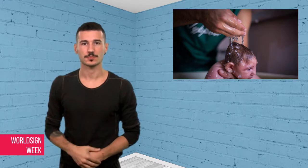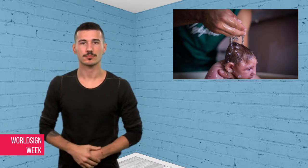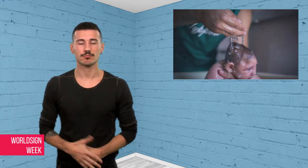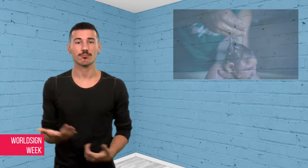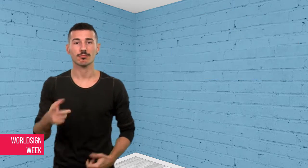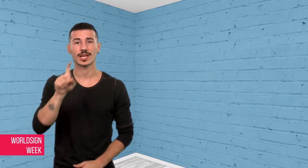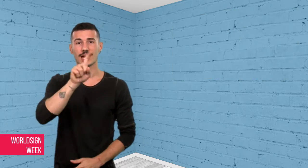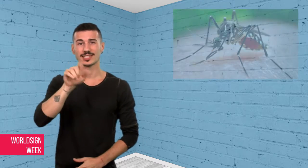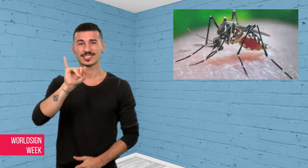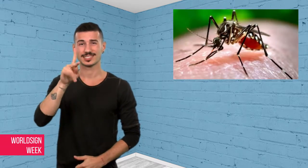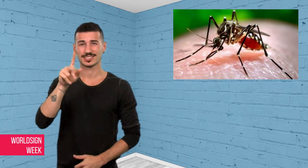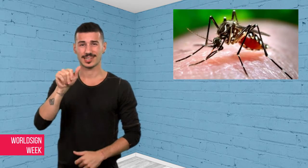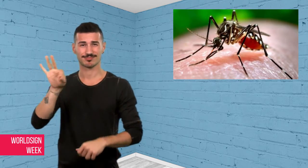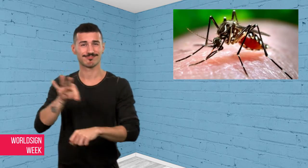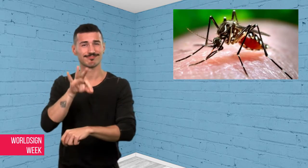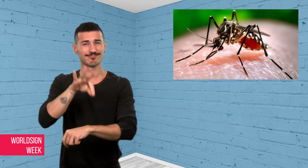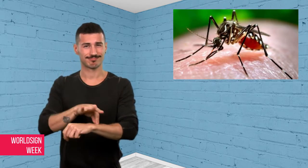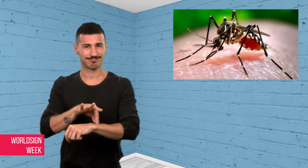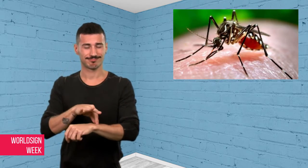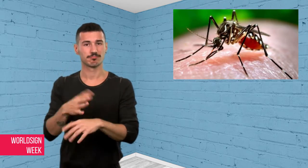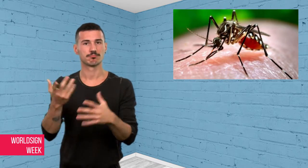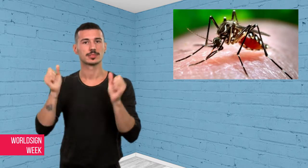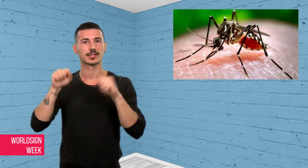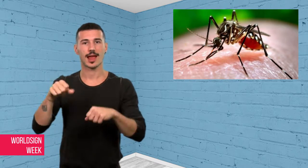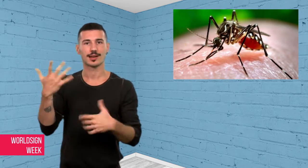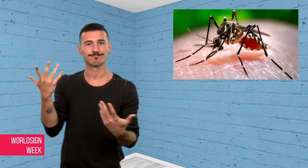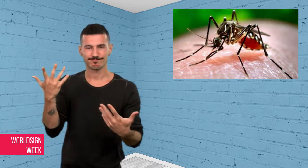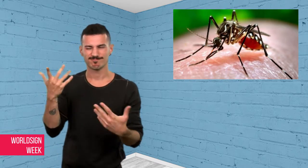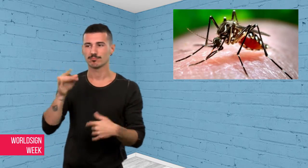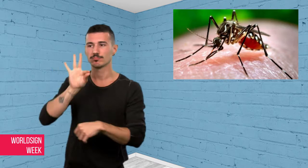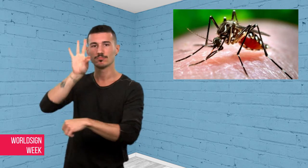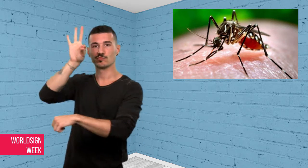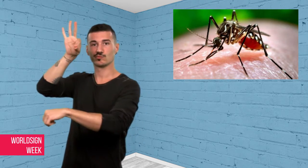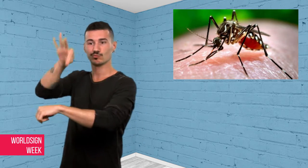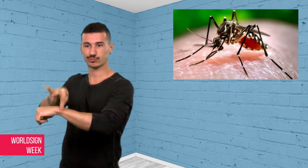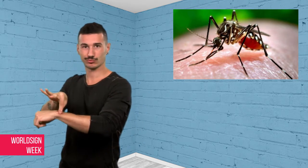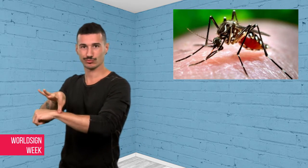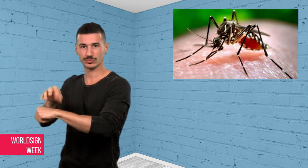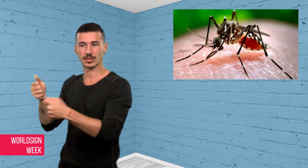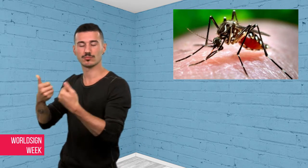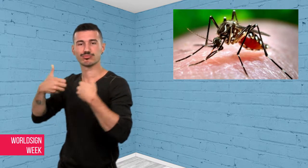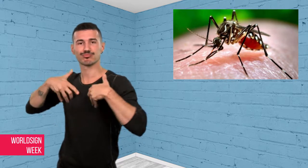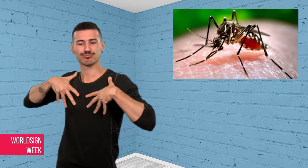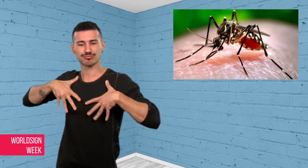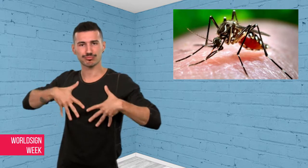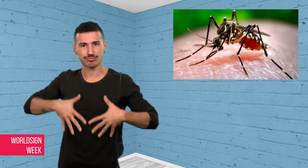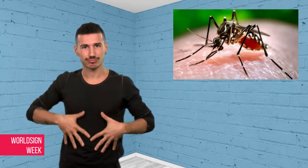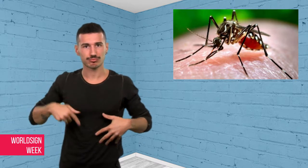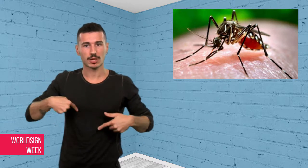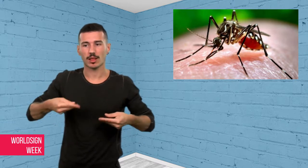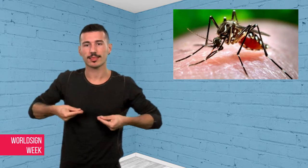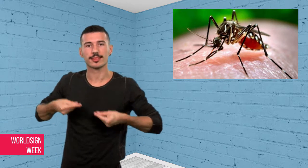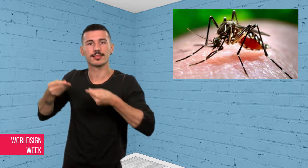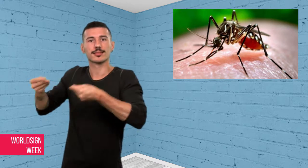travel warning for women to affected countries like Singapore.